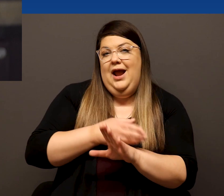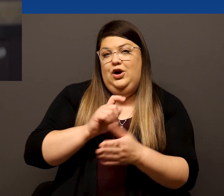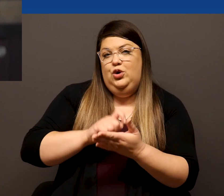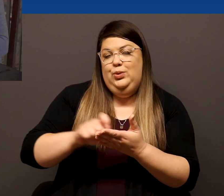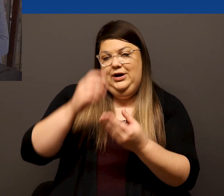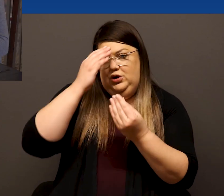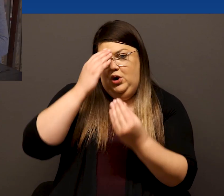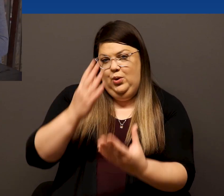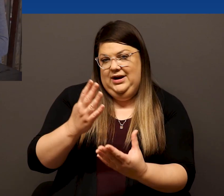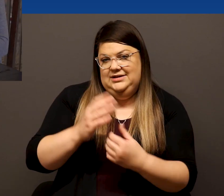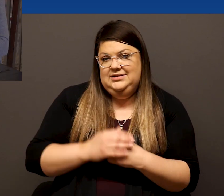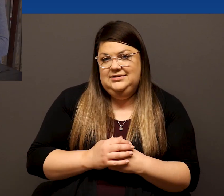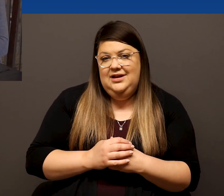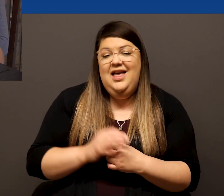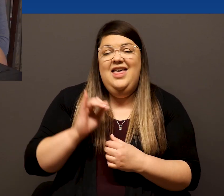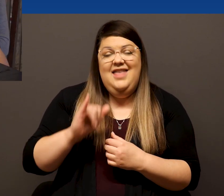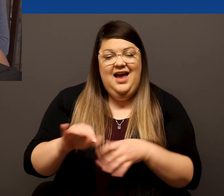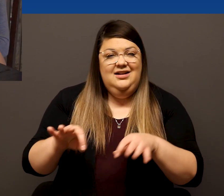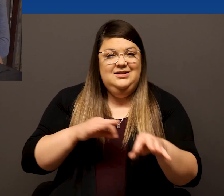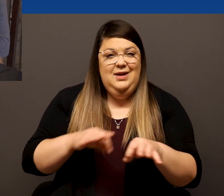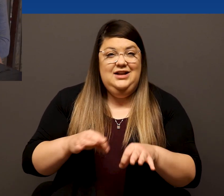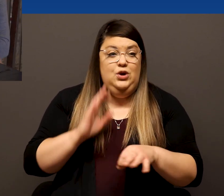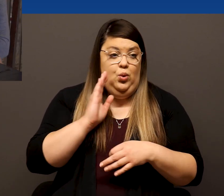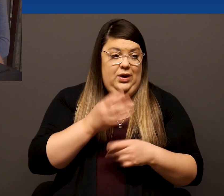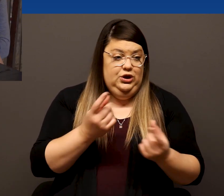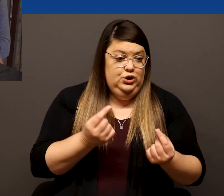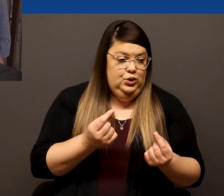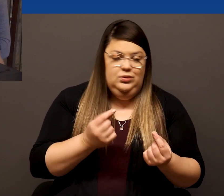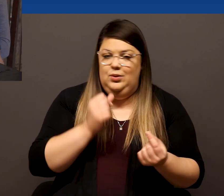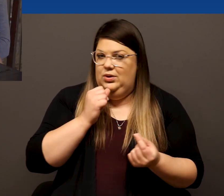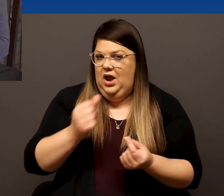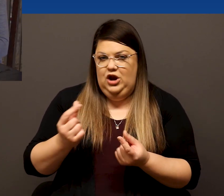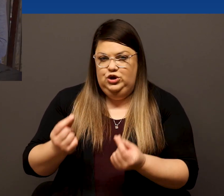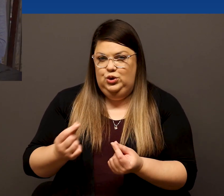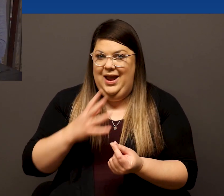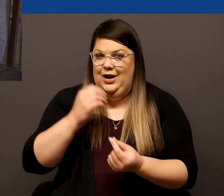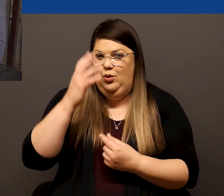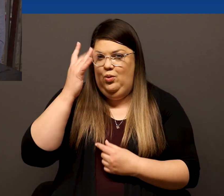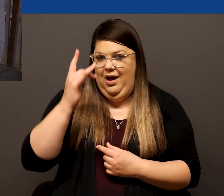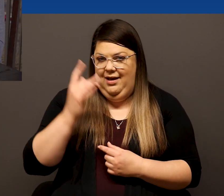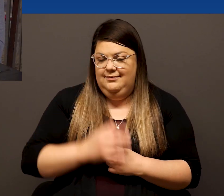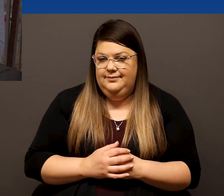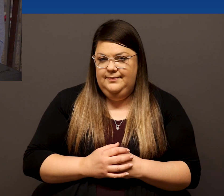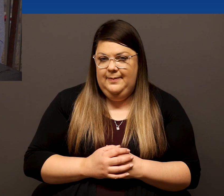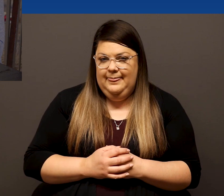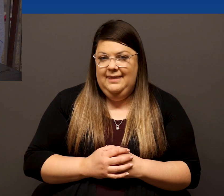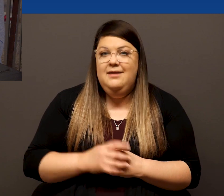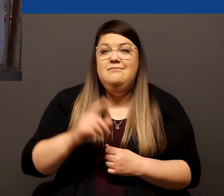which explains what they will or will not do and why. The team must have your signature